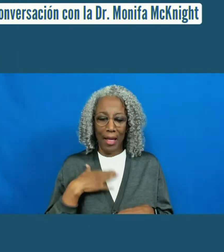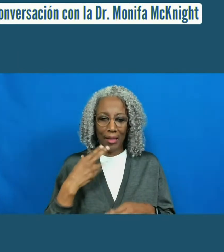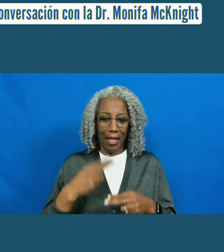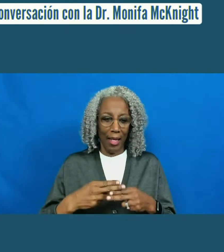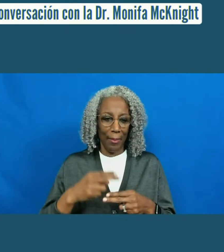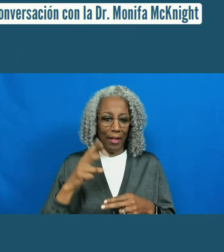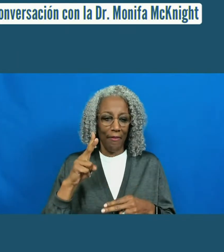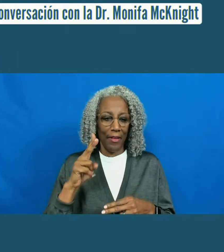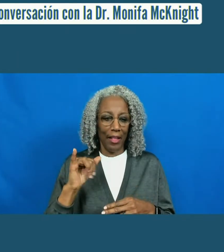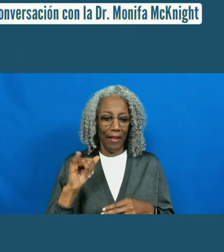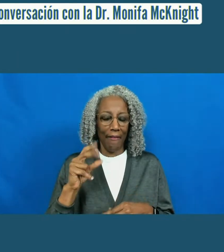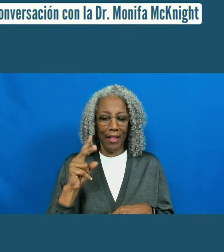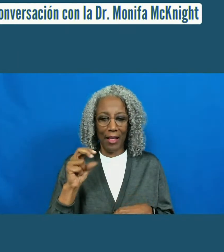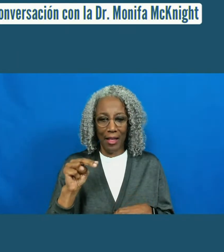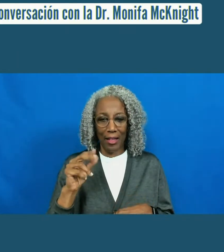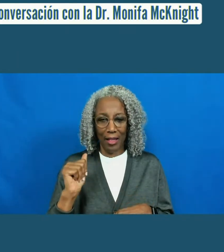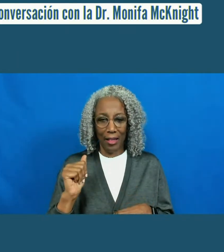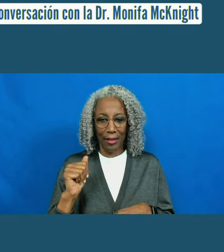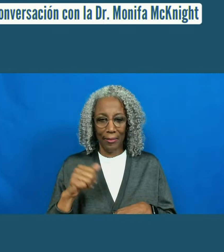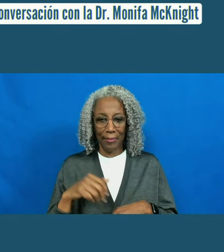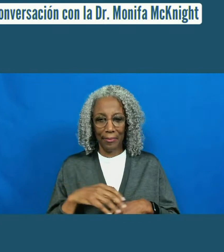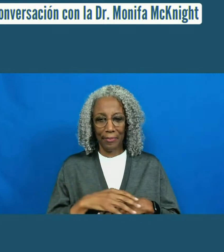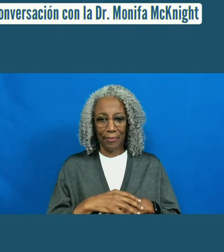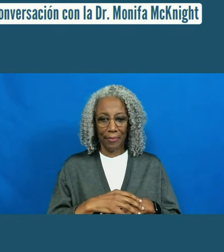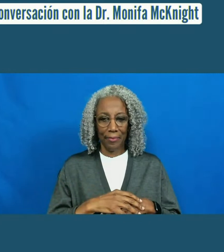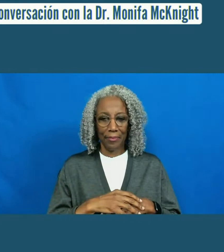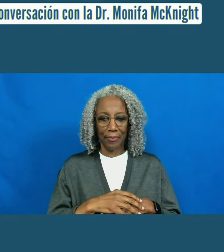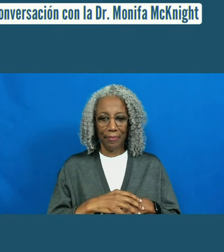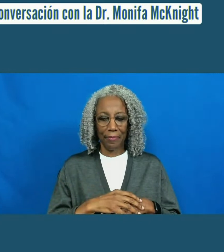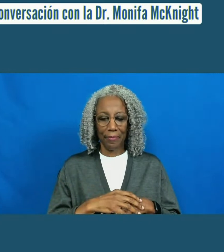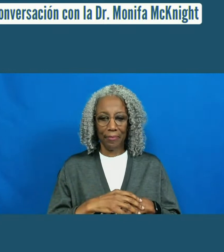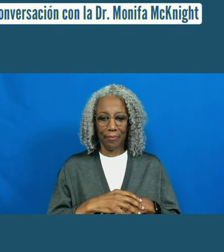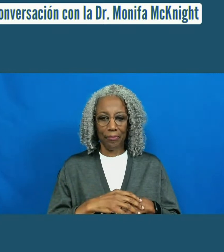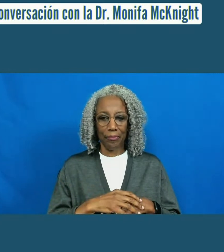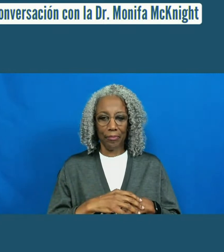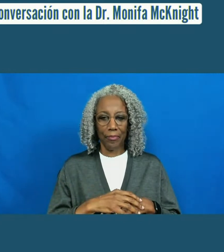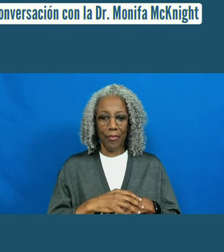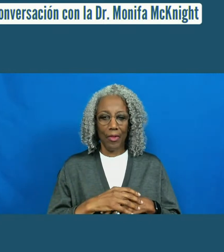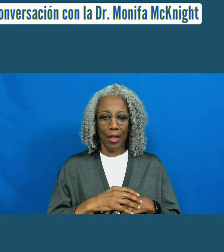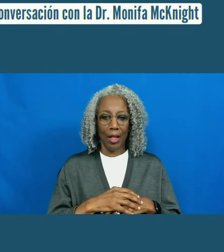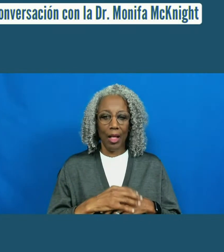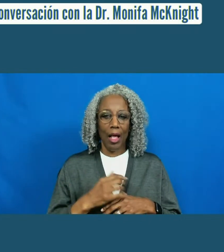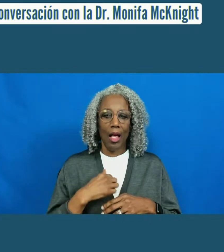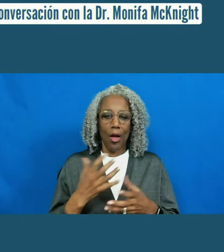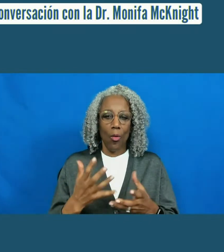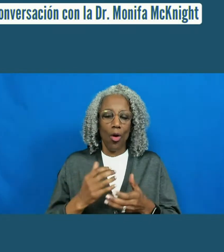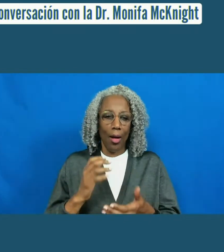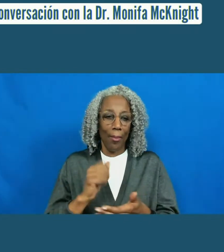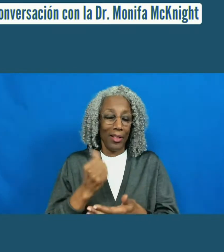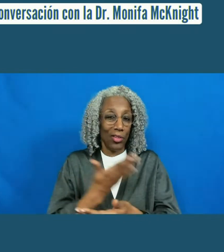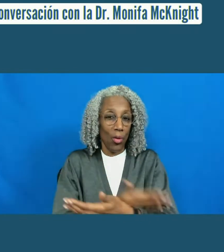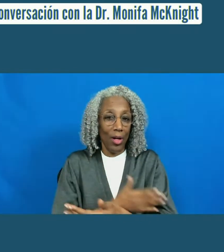Bueno nada. Una niña. Le M Bien, aunque hija tome cursos